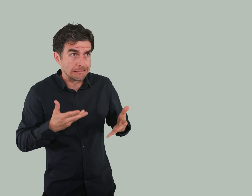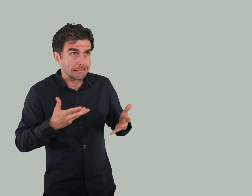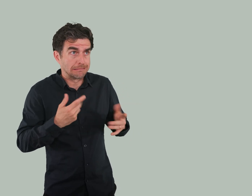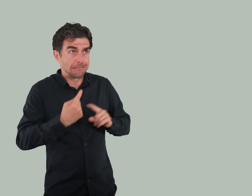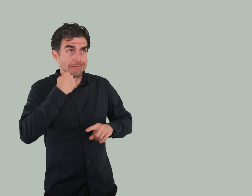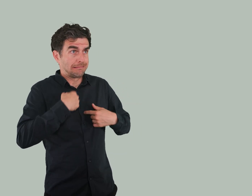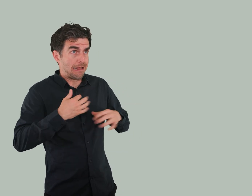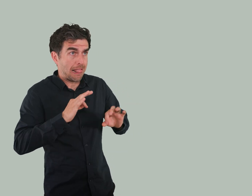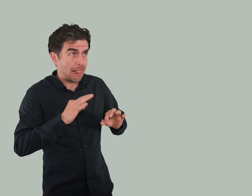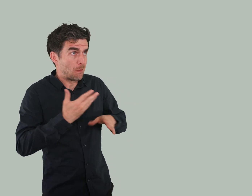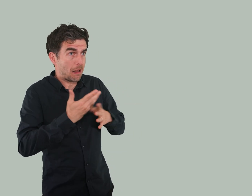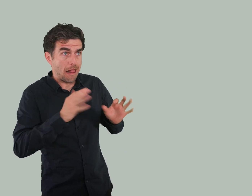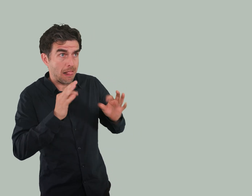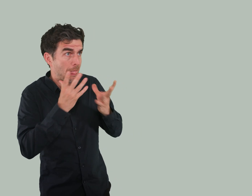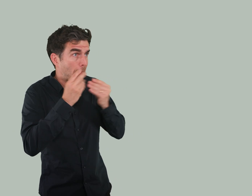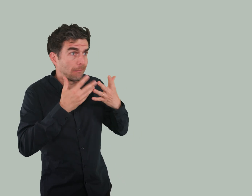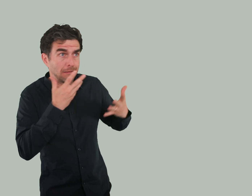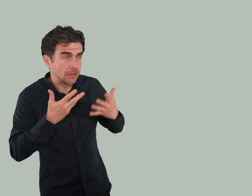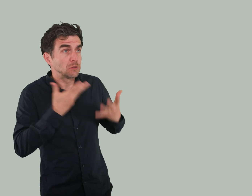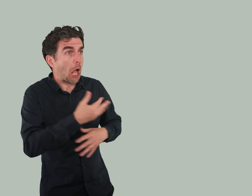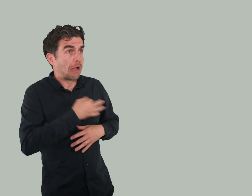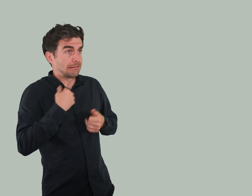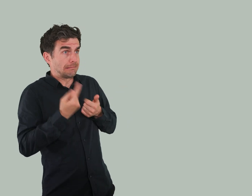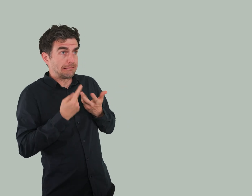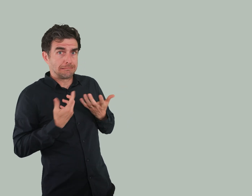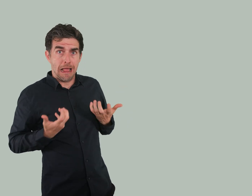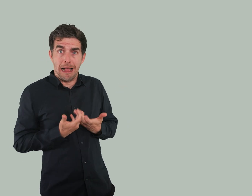Young people are caught in a trap: employers ask for experience,